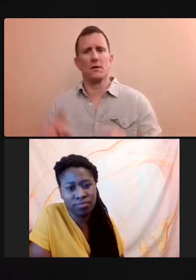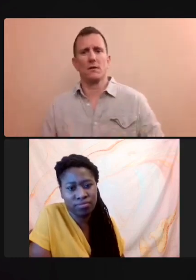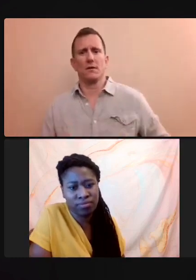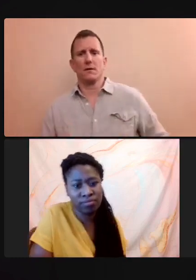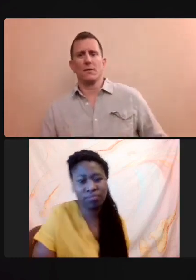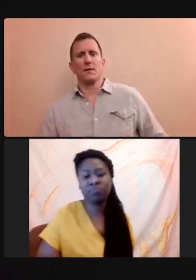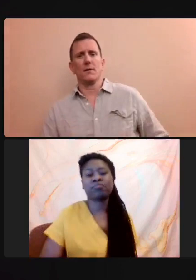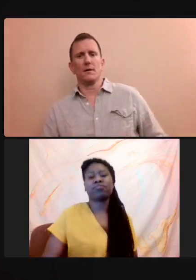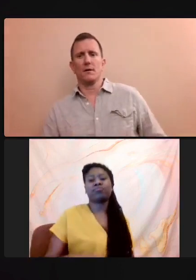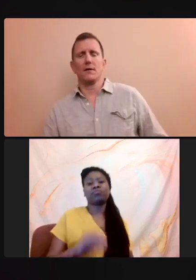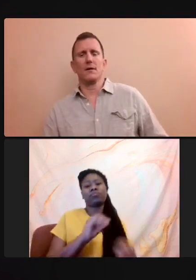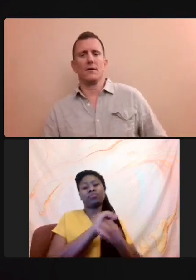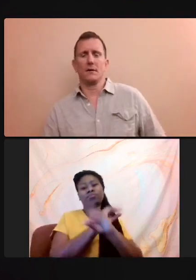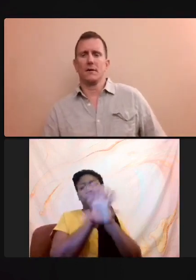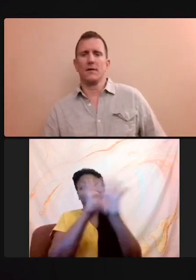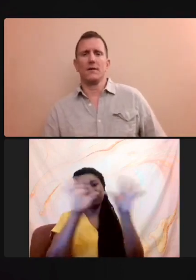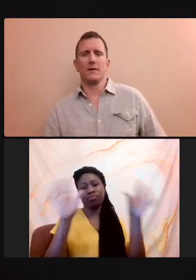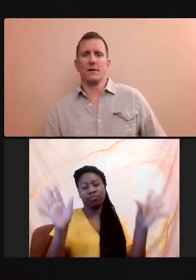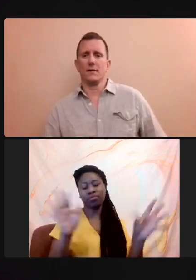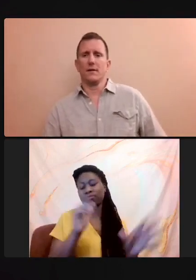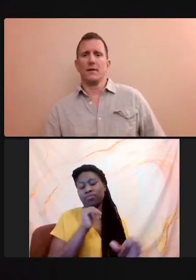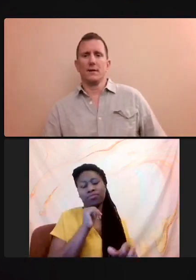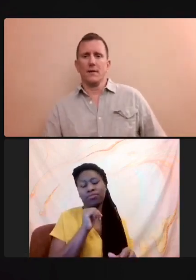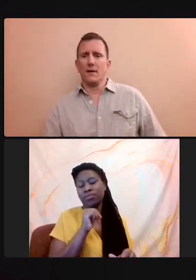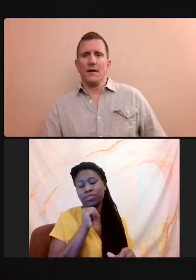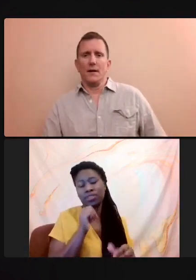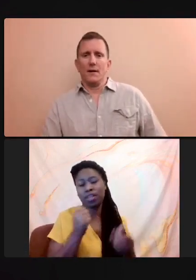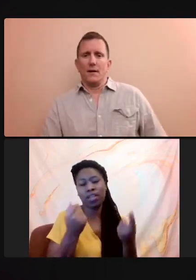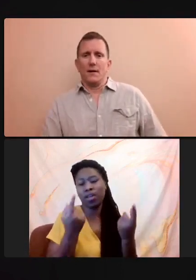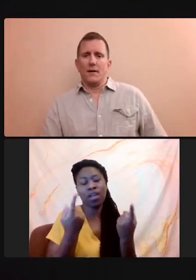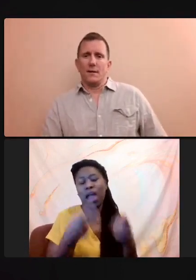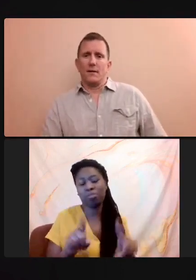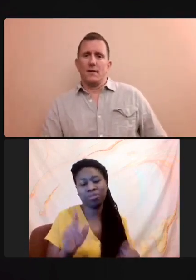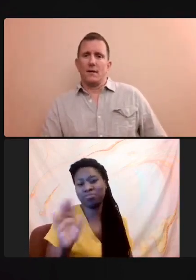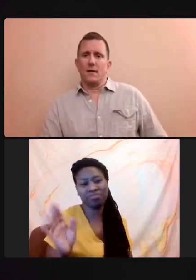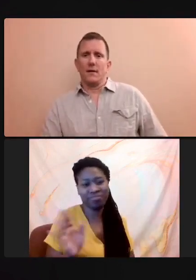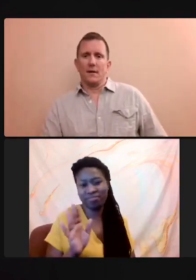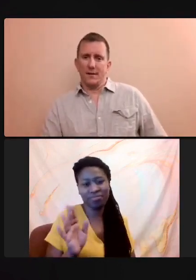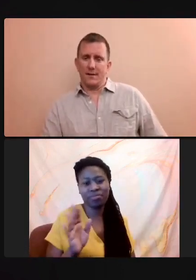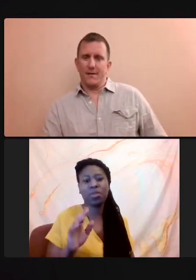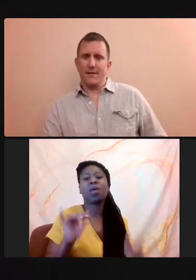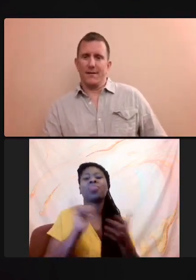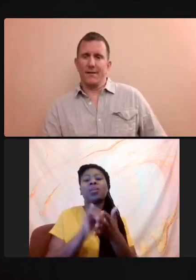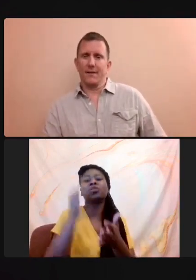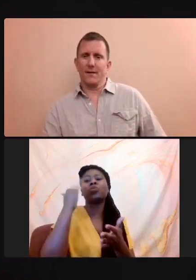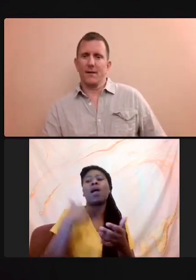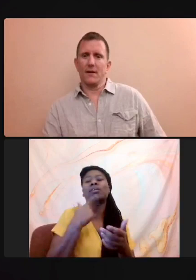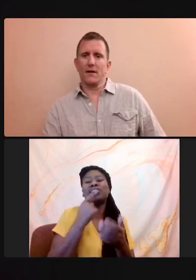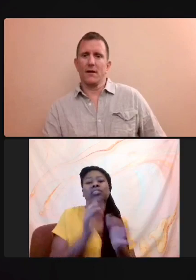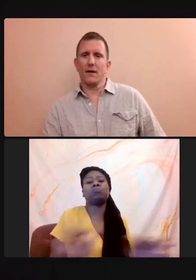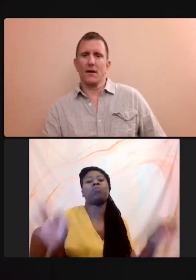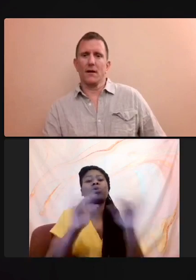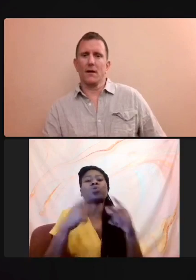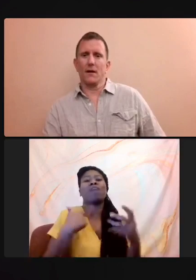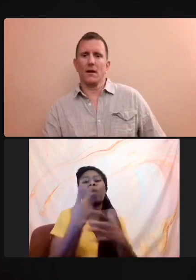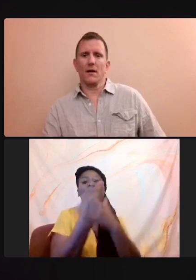but they're not adding in the spoken language aspect of it. So for hearing people who are learning ASL and they are auditory learners,